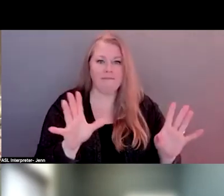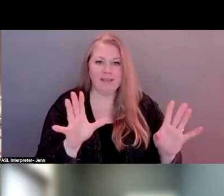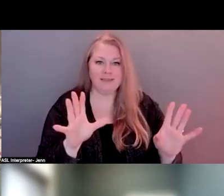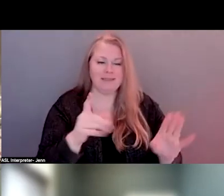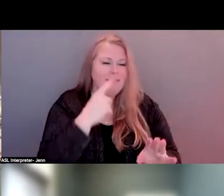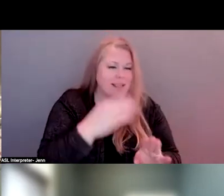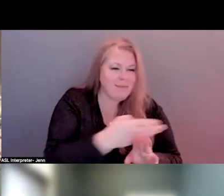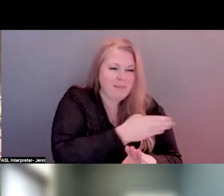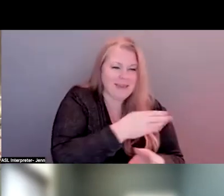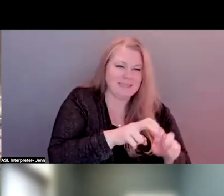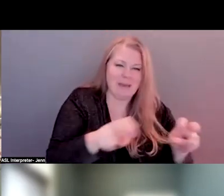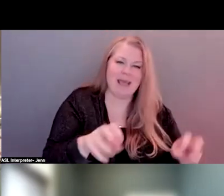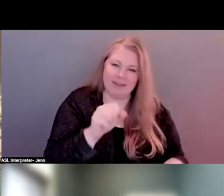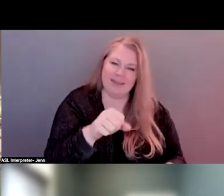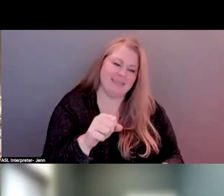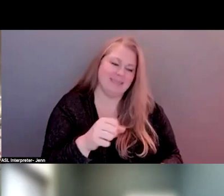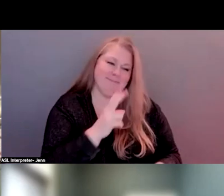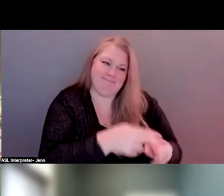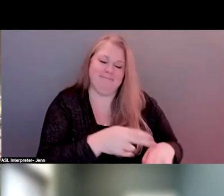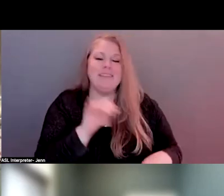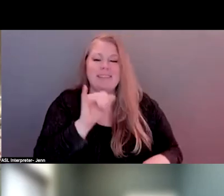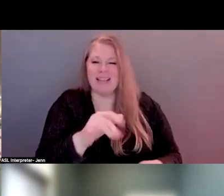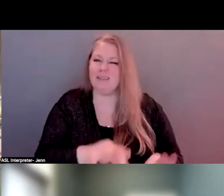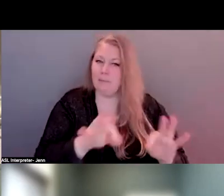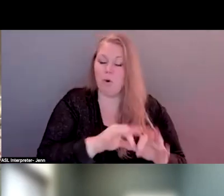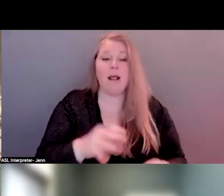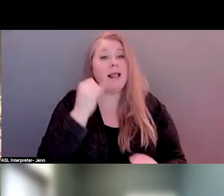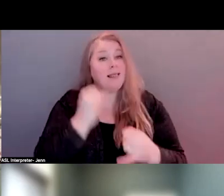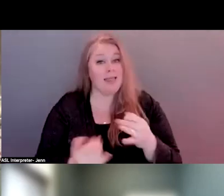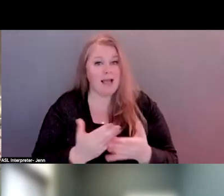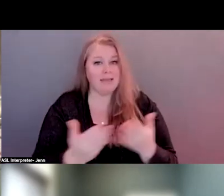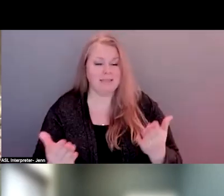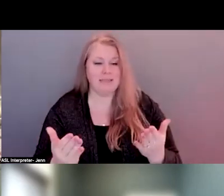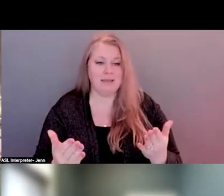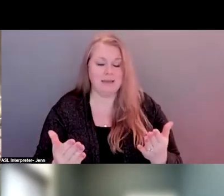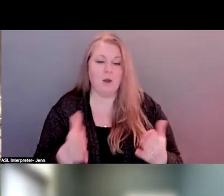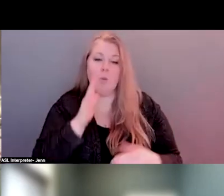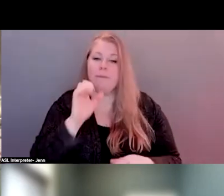So that is again, something that -- and the and the last thing is that it would be fantastic to have samples.